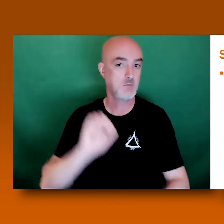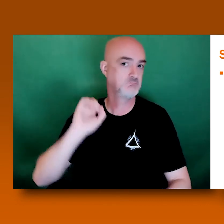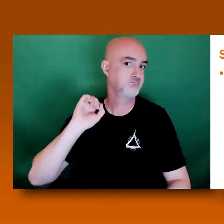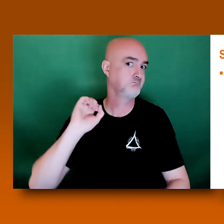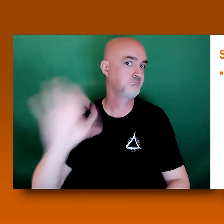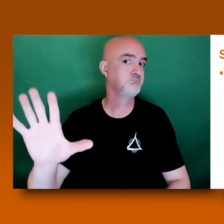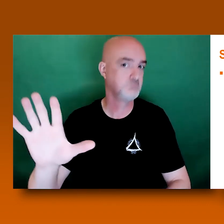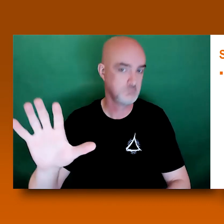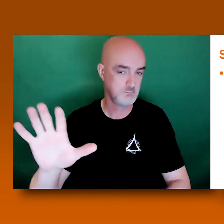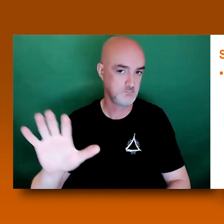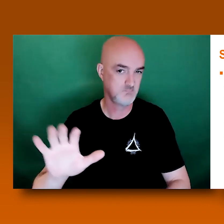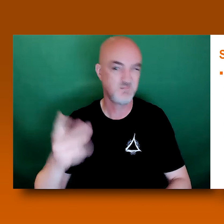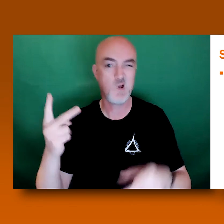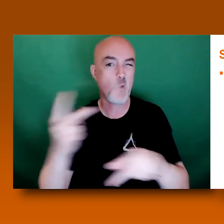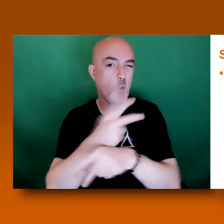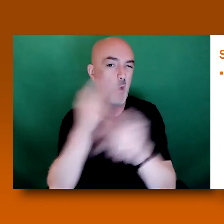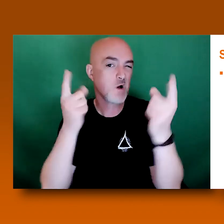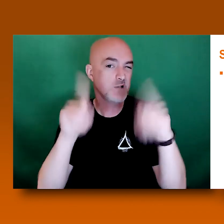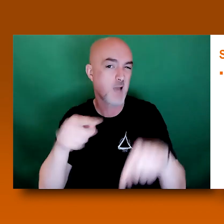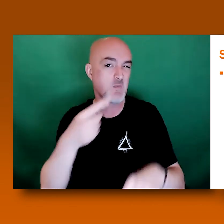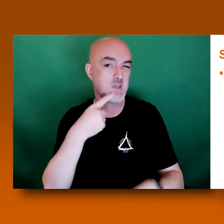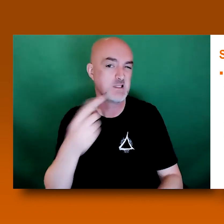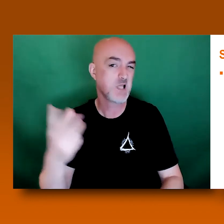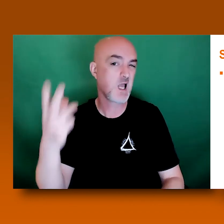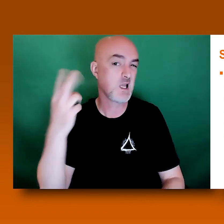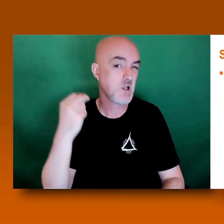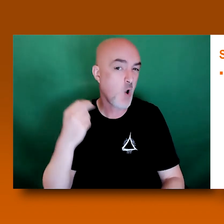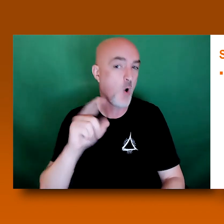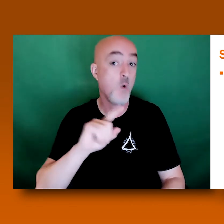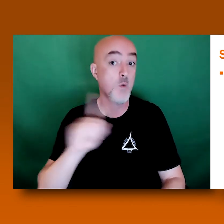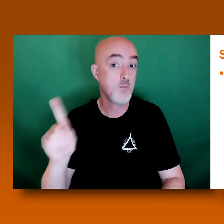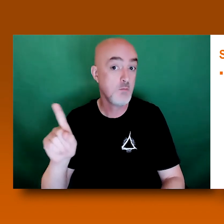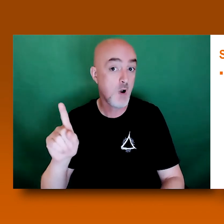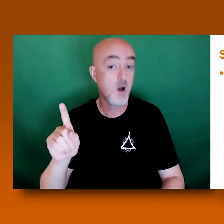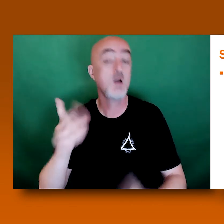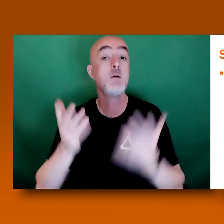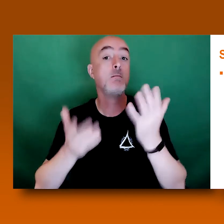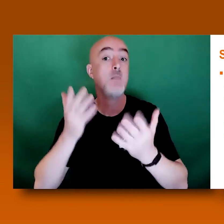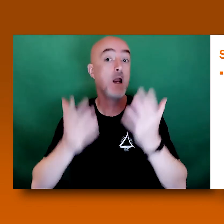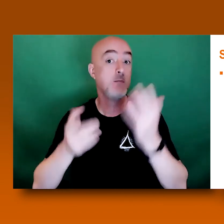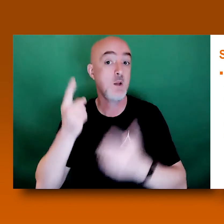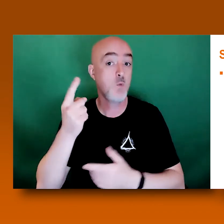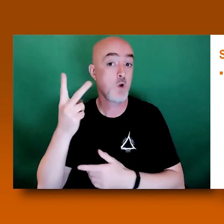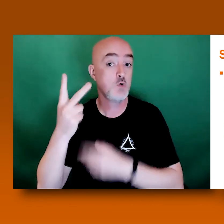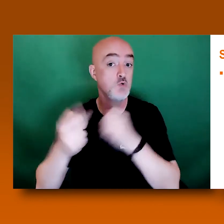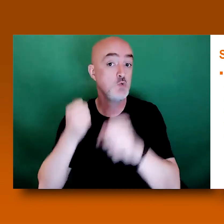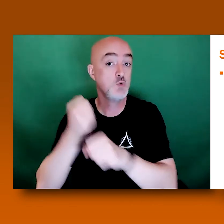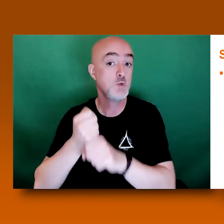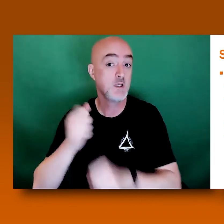and send it off. The worst thing that will happen is that they will say no, but there might be